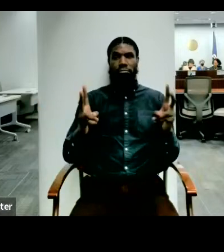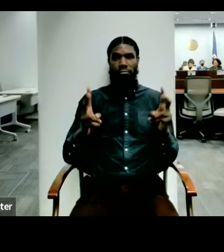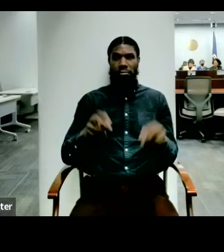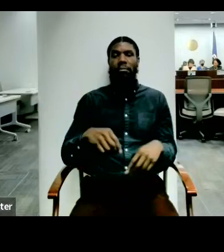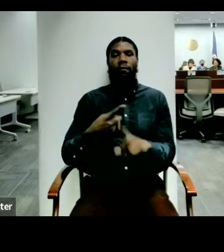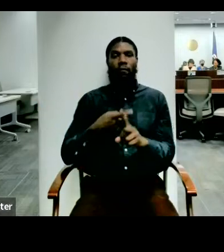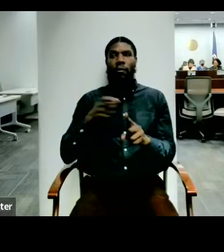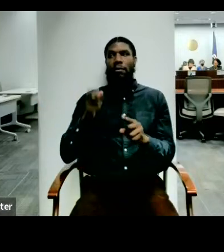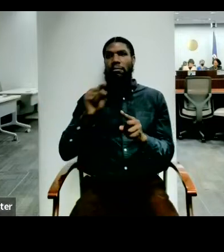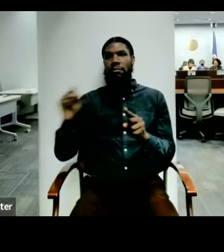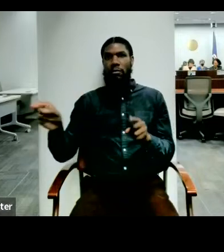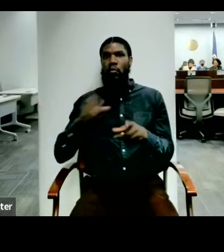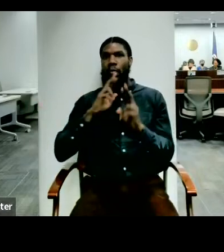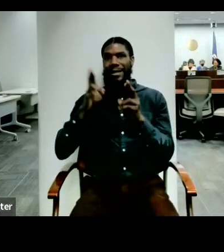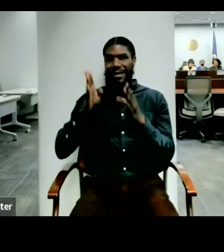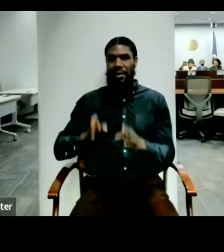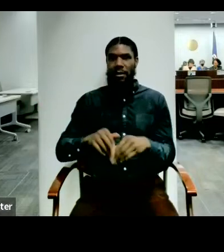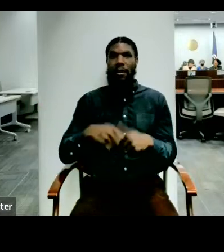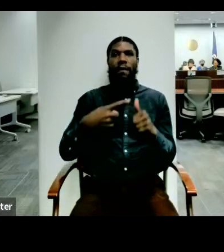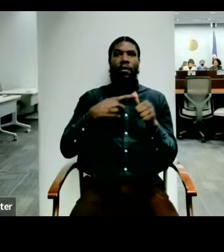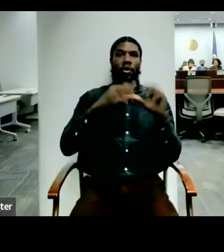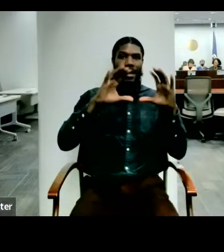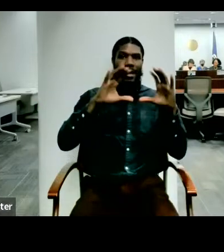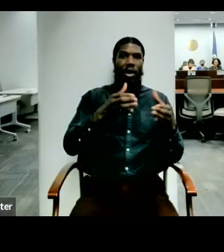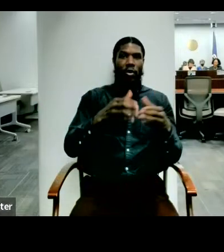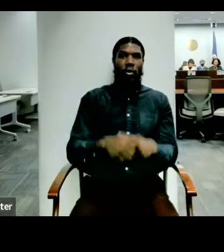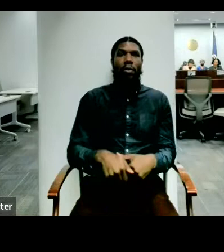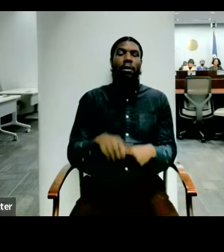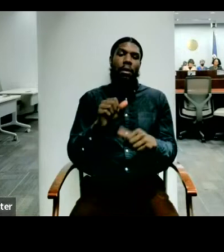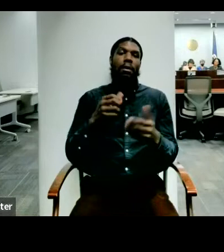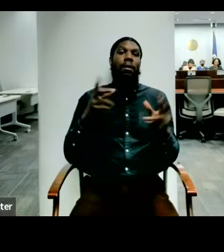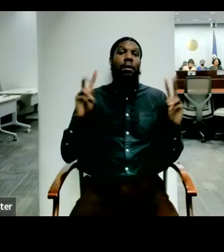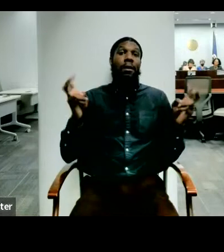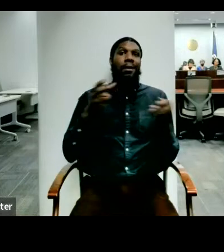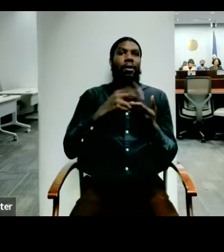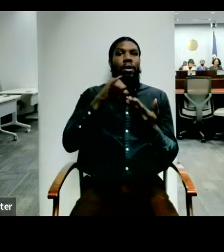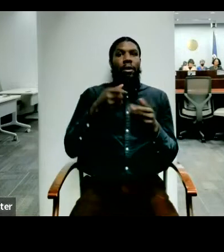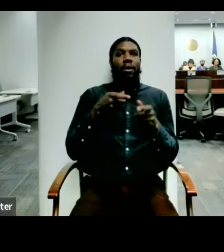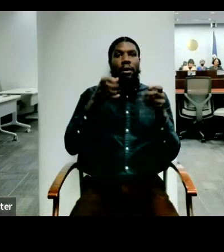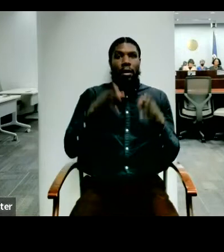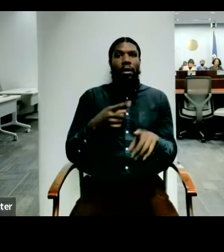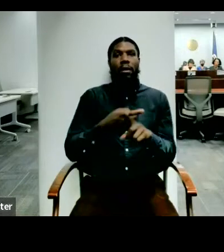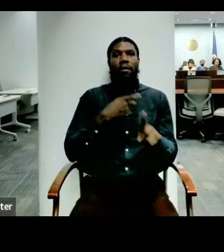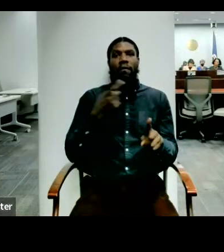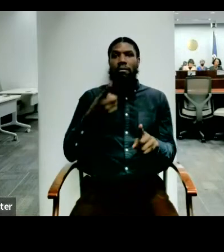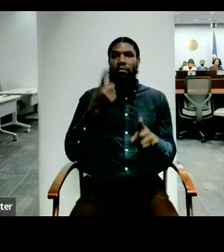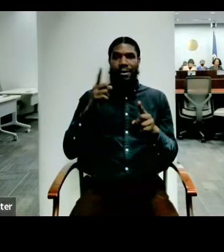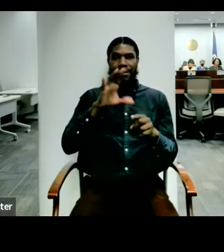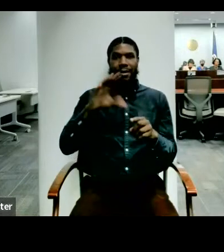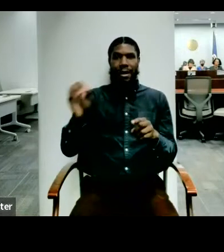Of the first category, a project manager from a wind turbine company belittled me and made